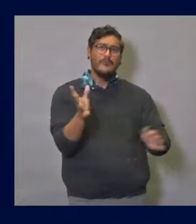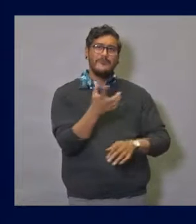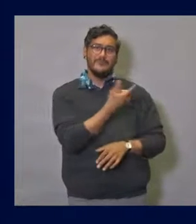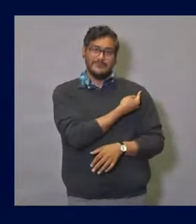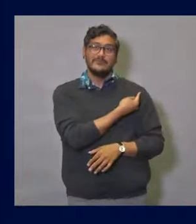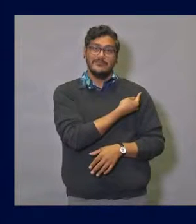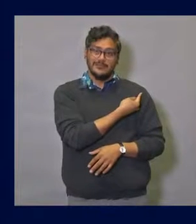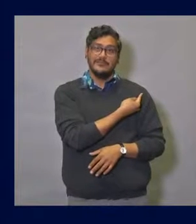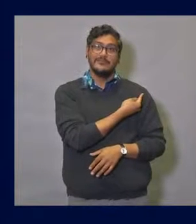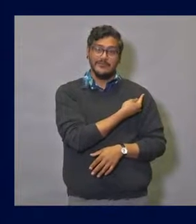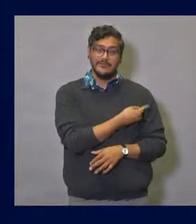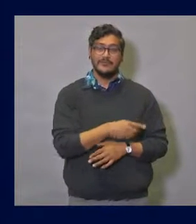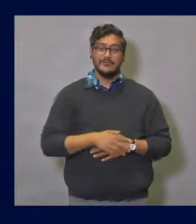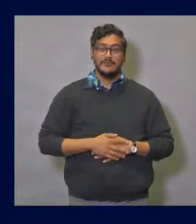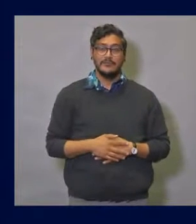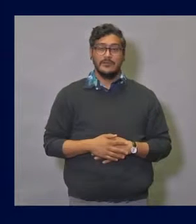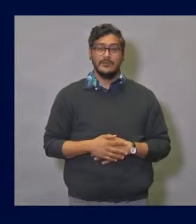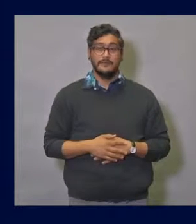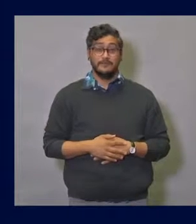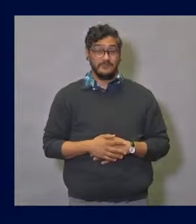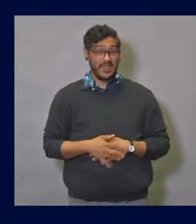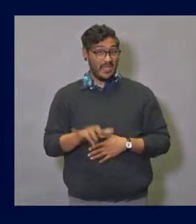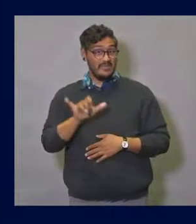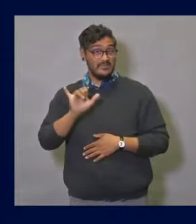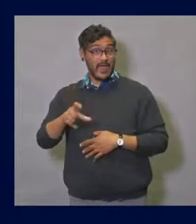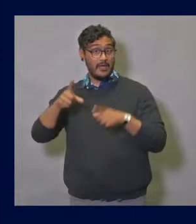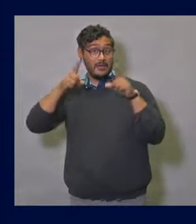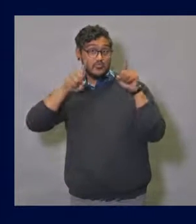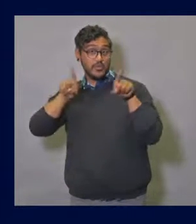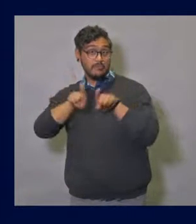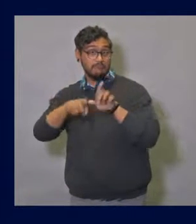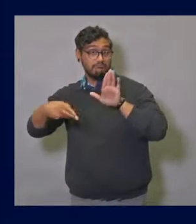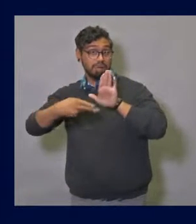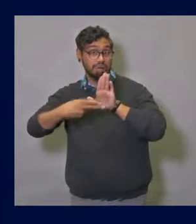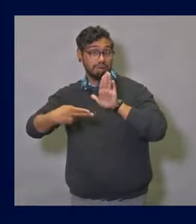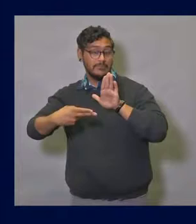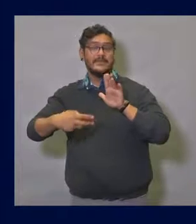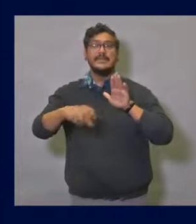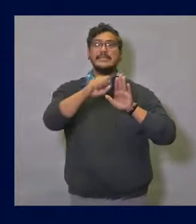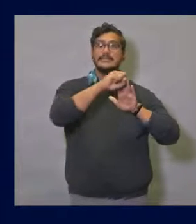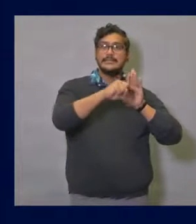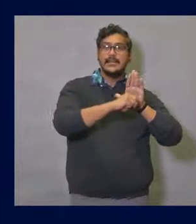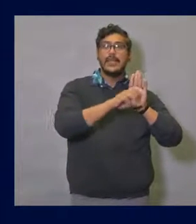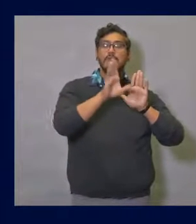EL CONDADO Y LOS SOCIOS DE